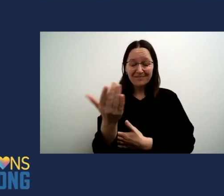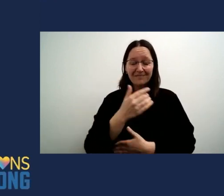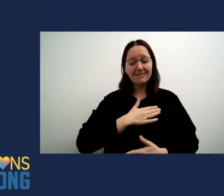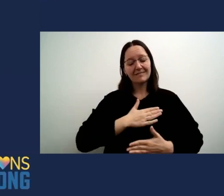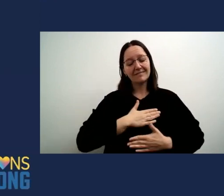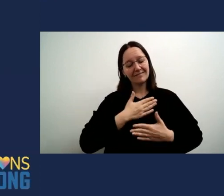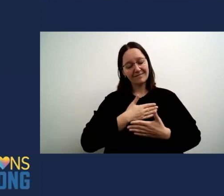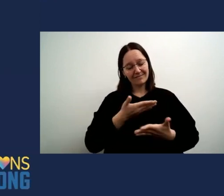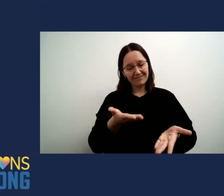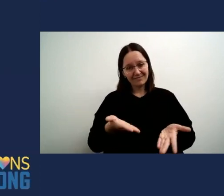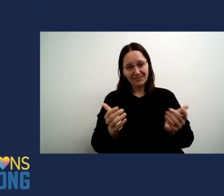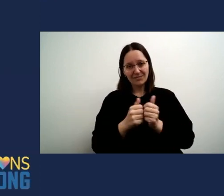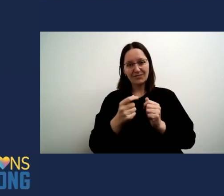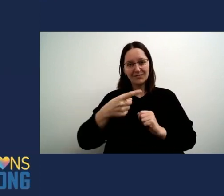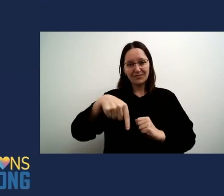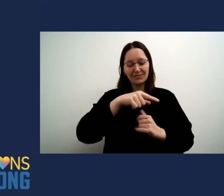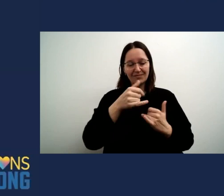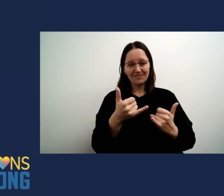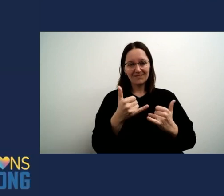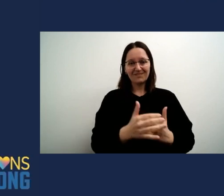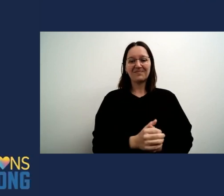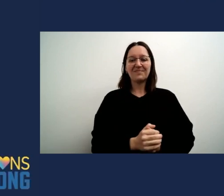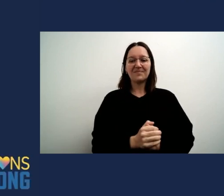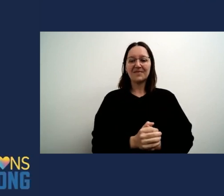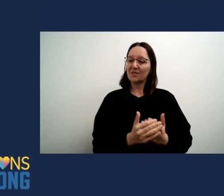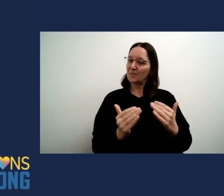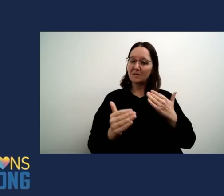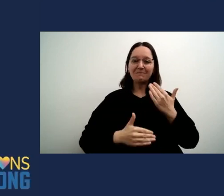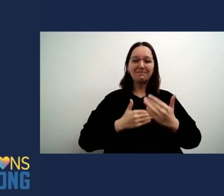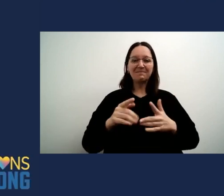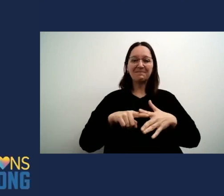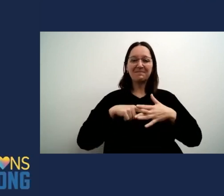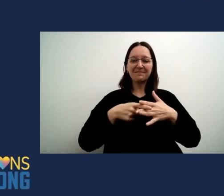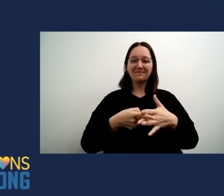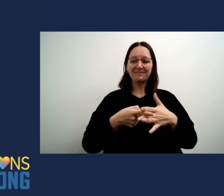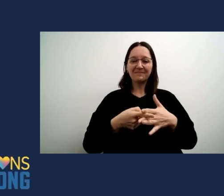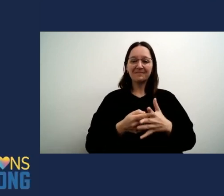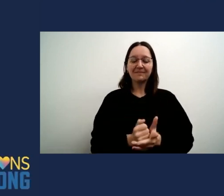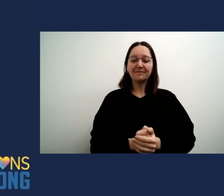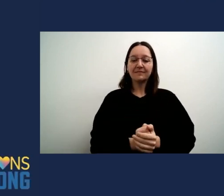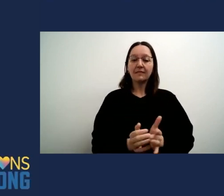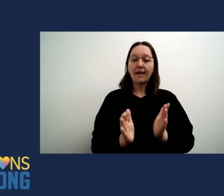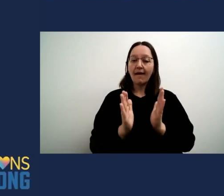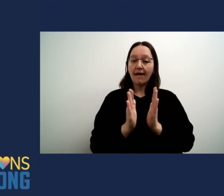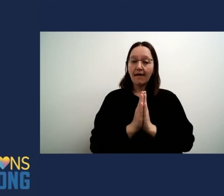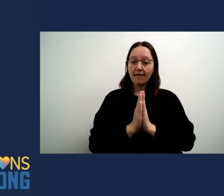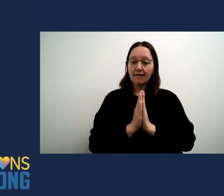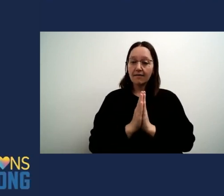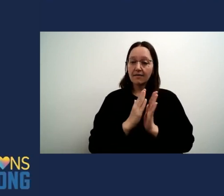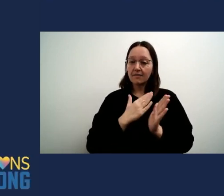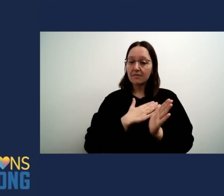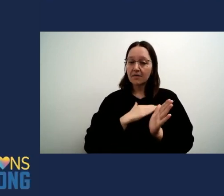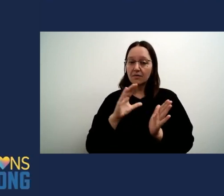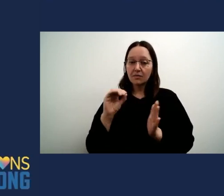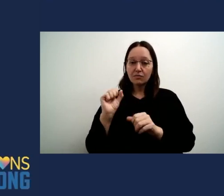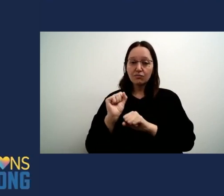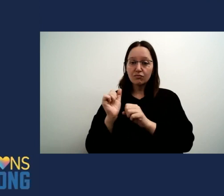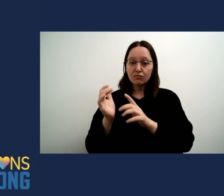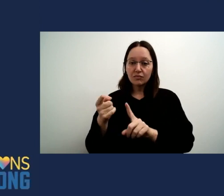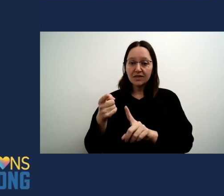recordings of those sessions available on our website. A link is going to be shared right now in the chat for you to review